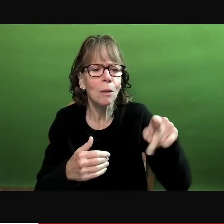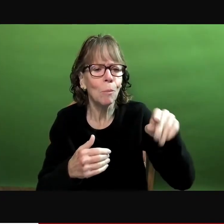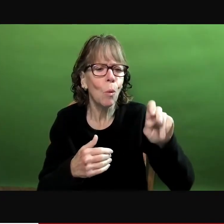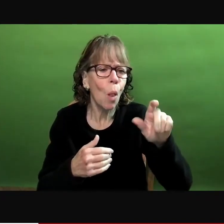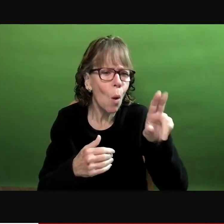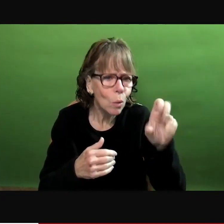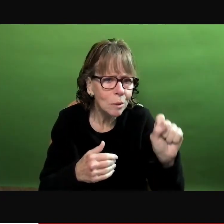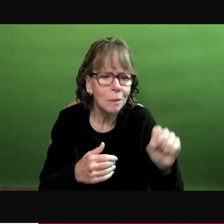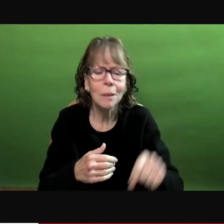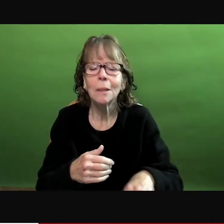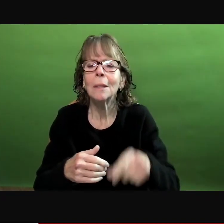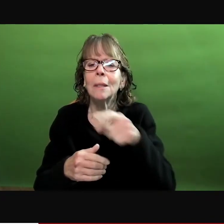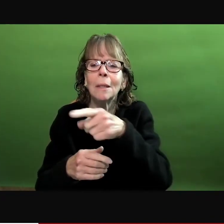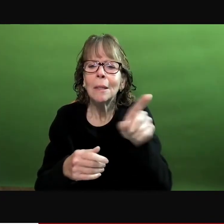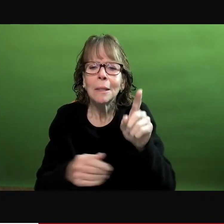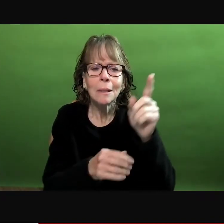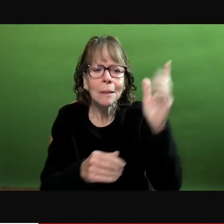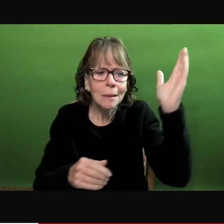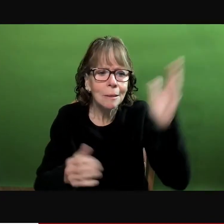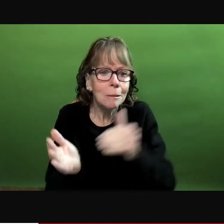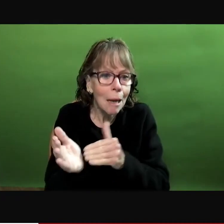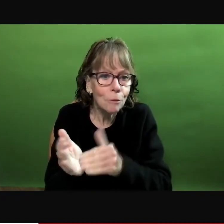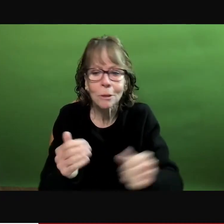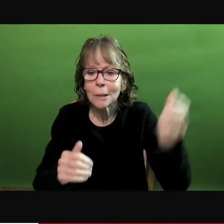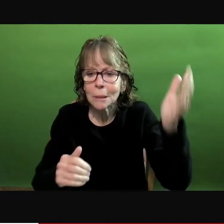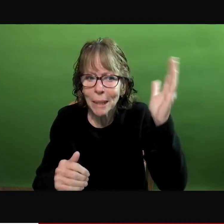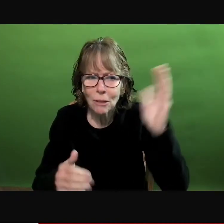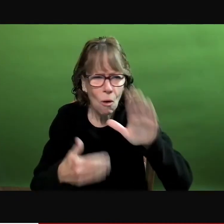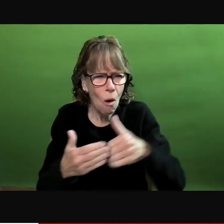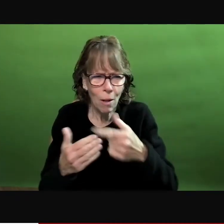and you all as the participants who are taking part in today's work and being part of this